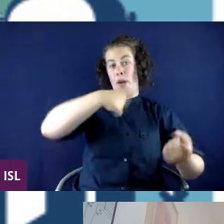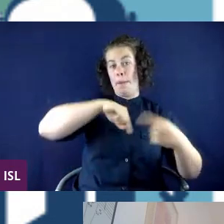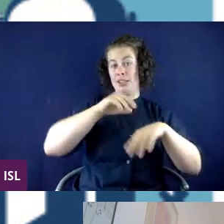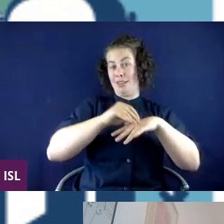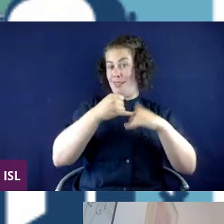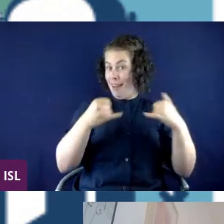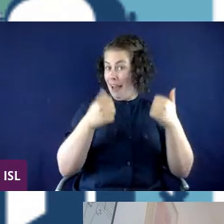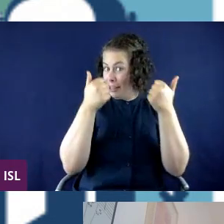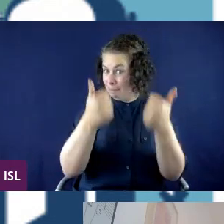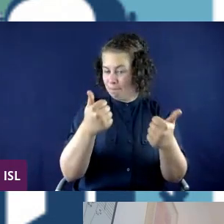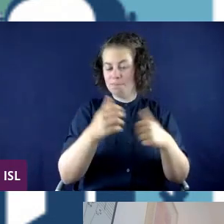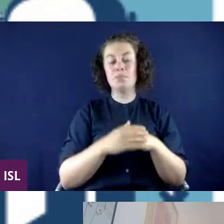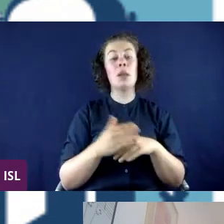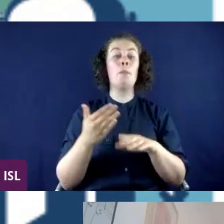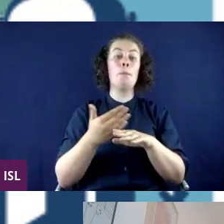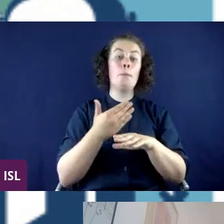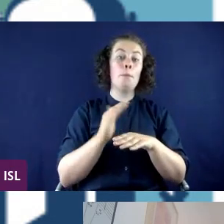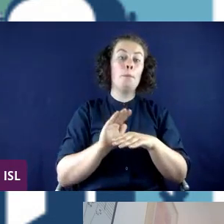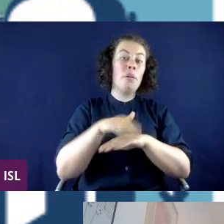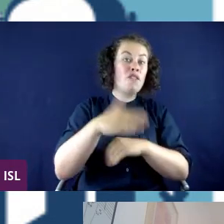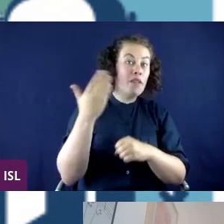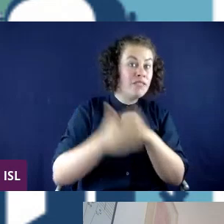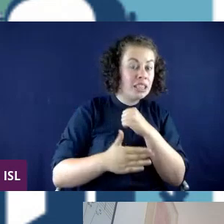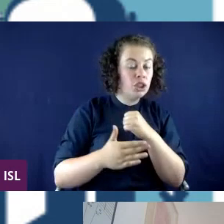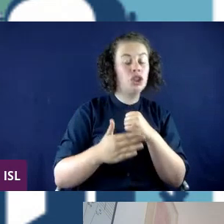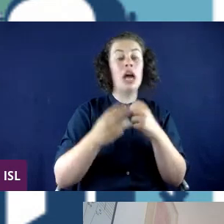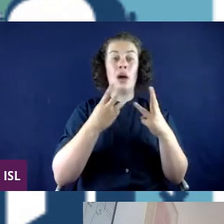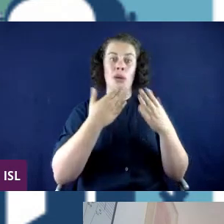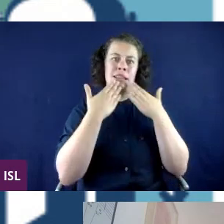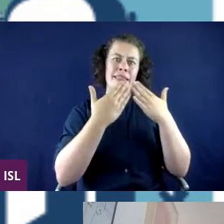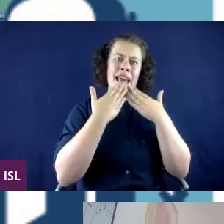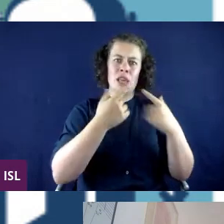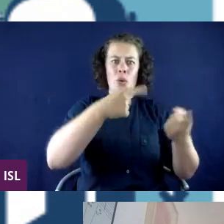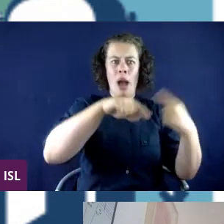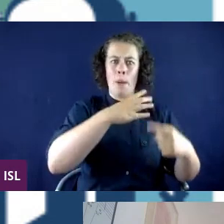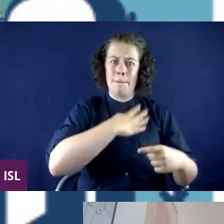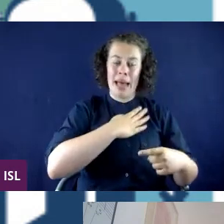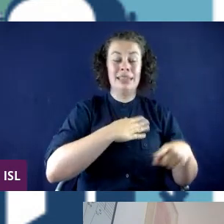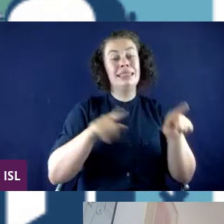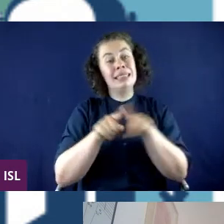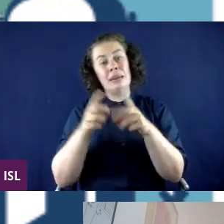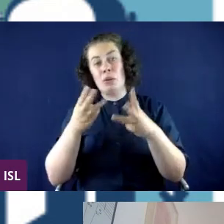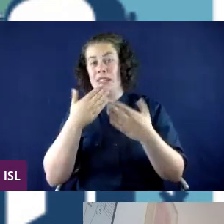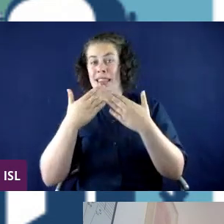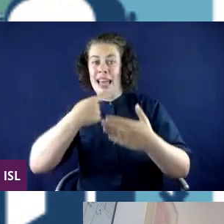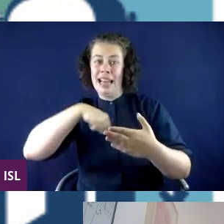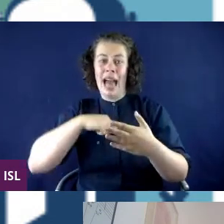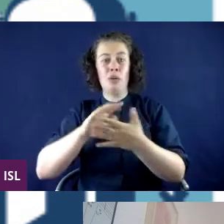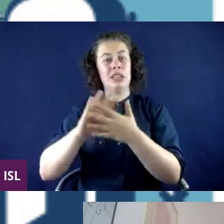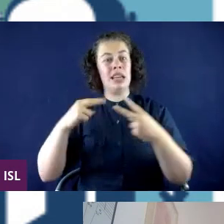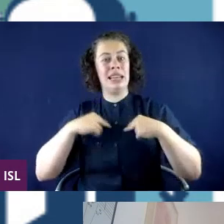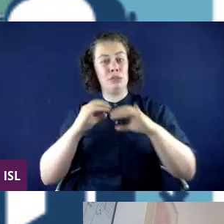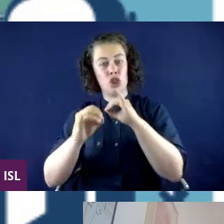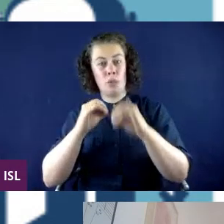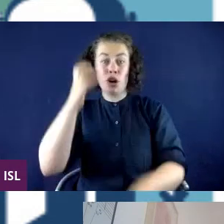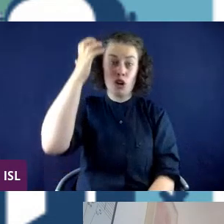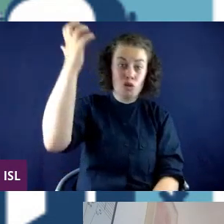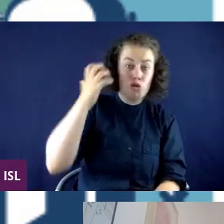to take up this opportunity the matter where they are in the world. And before I end, as well as thanking our